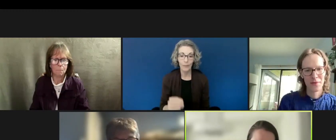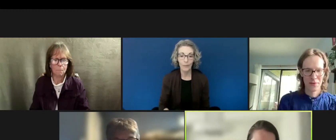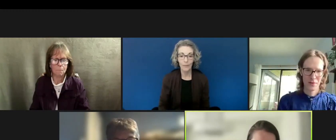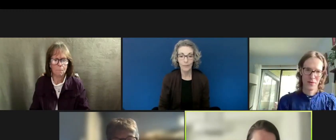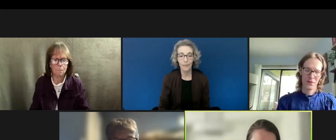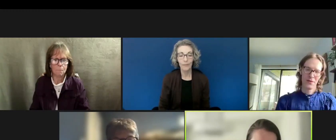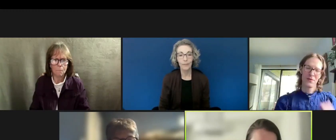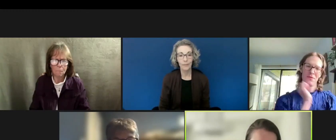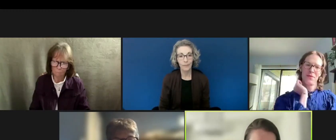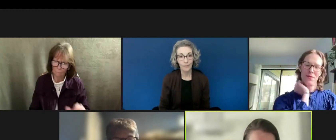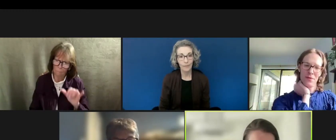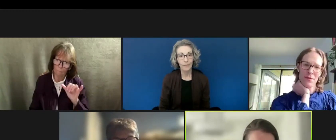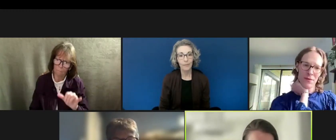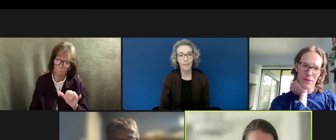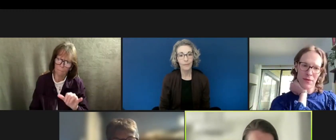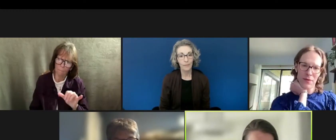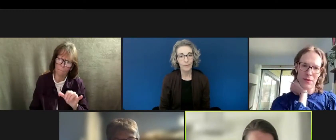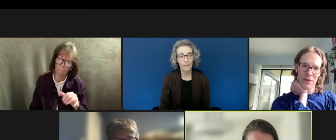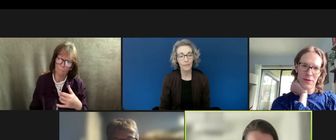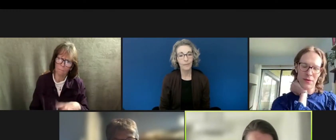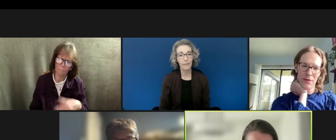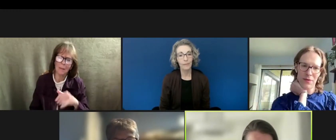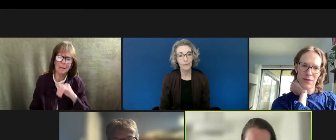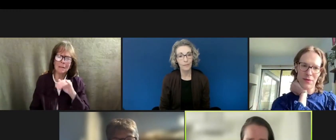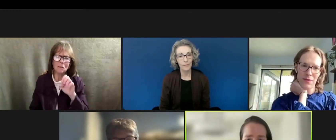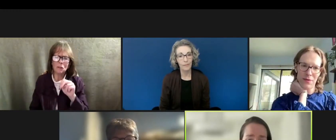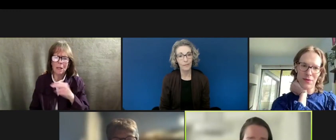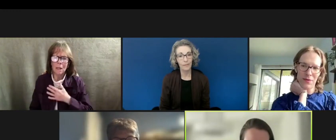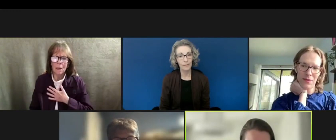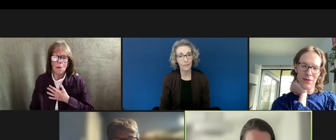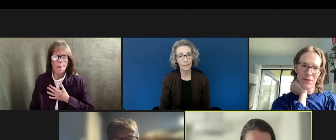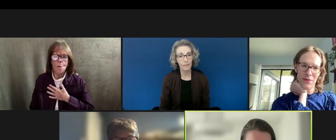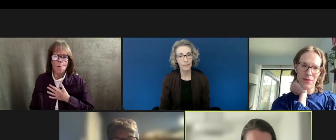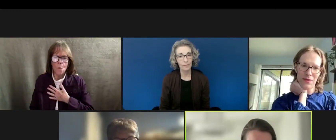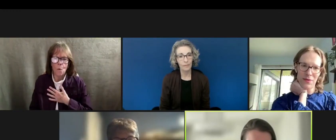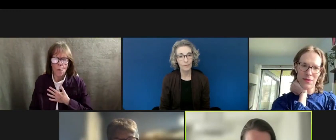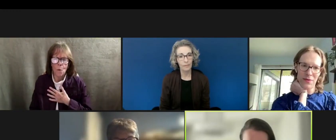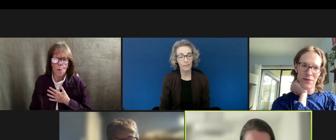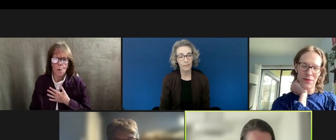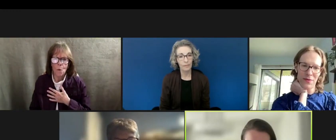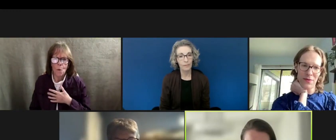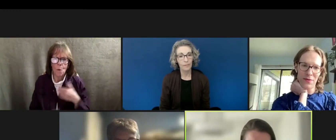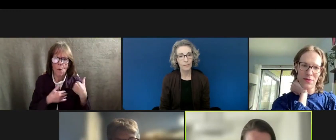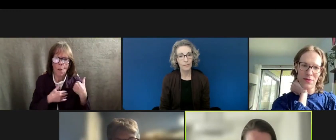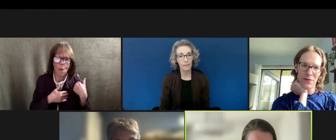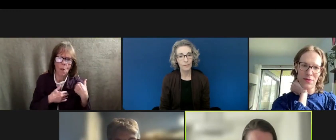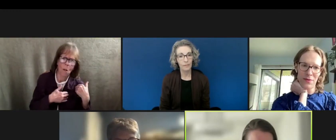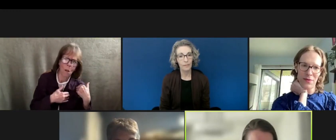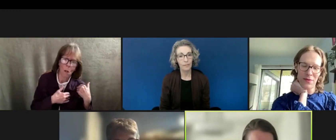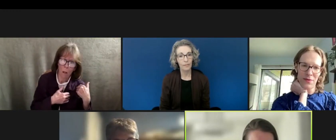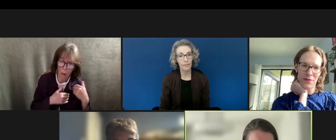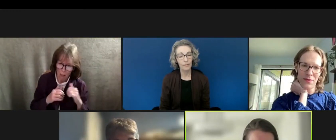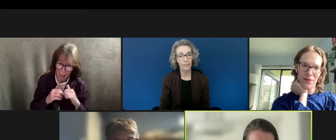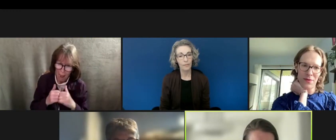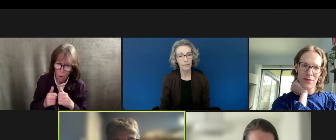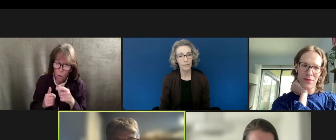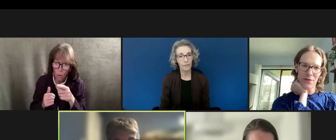My gosh, Jen, that's huge. How are you dealing with this?